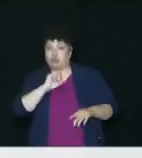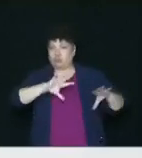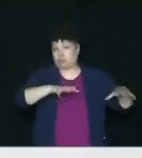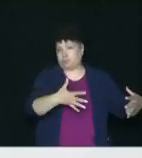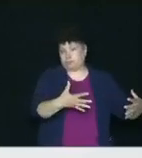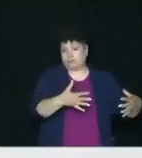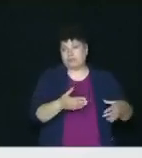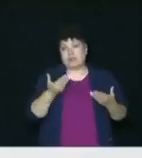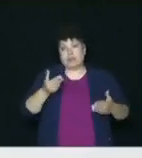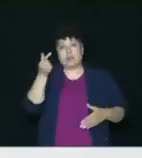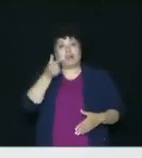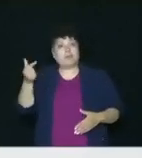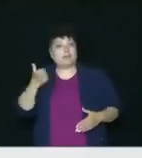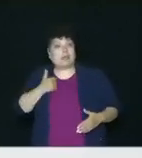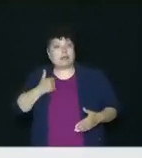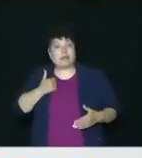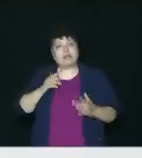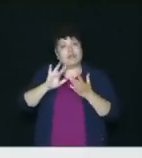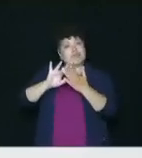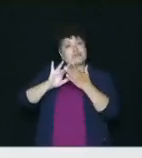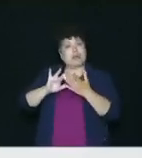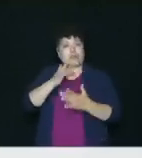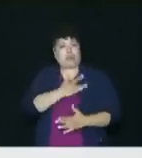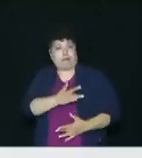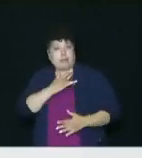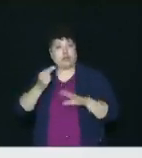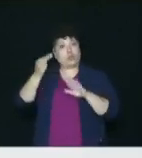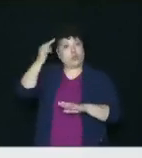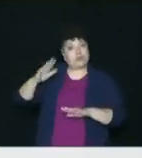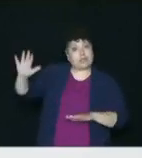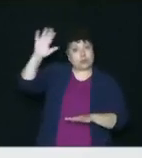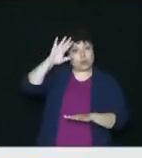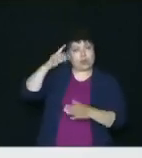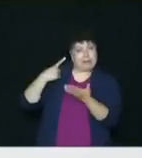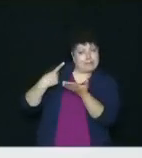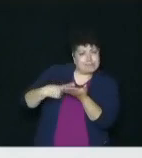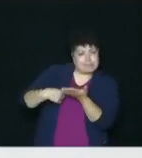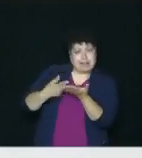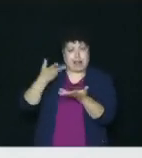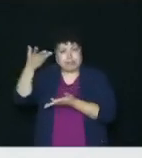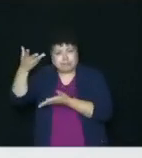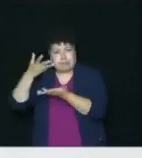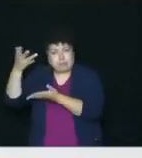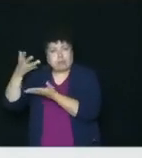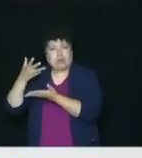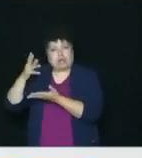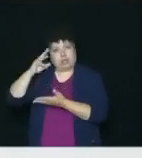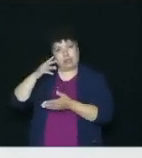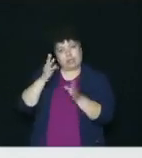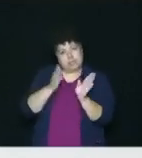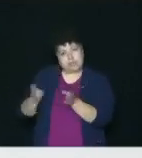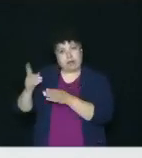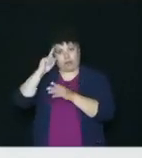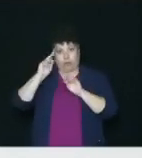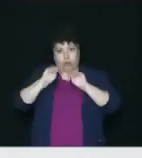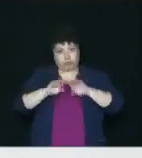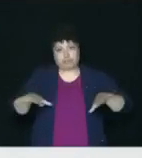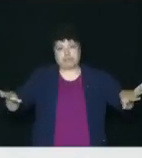WITH THE SPIKE VAX VACCINE FOR CHILDREN. THE GOVERNMENT OF CANADA IS